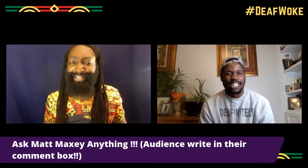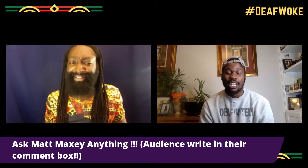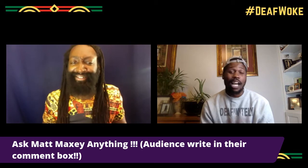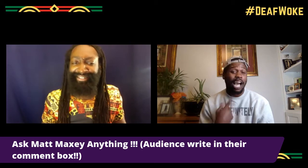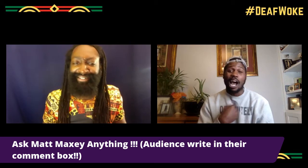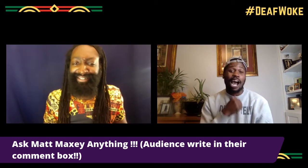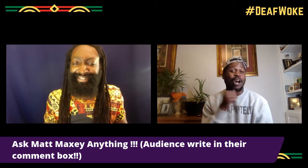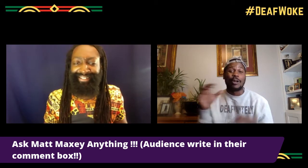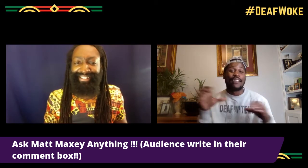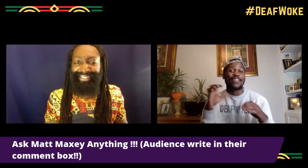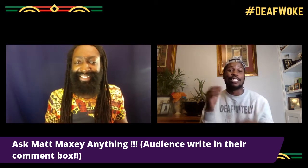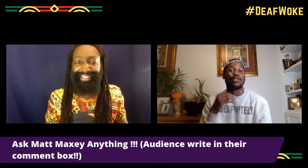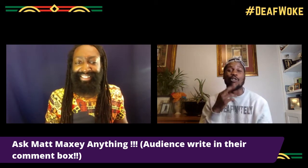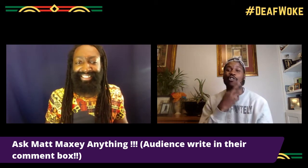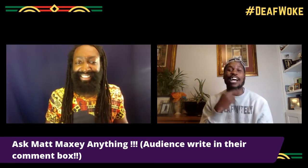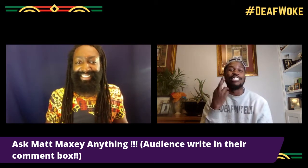So what's your favorite restaurant?